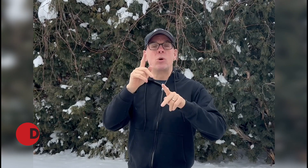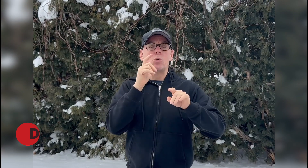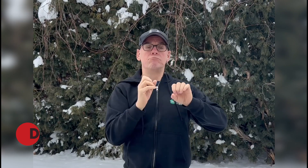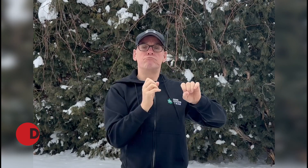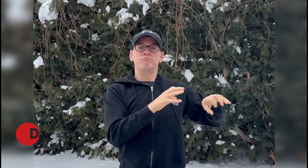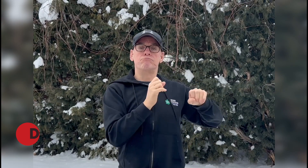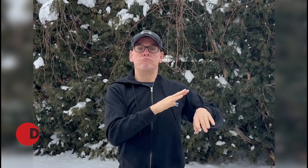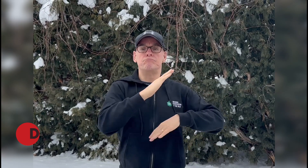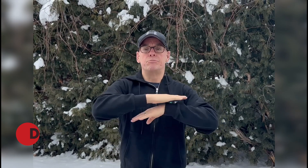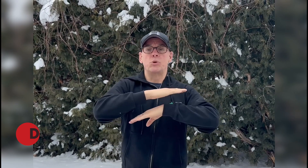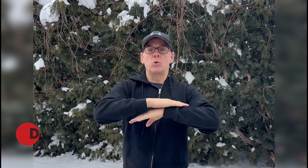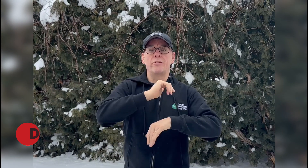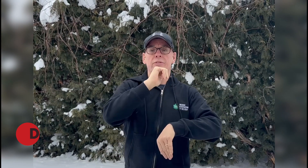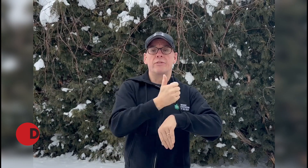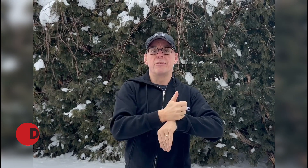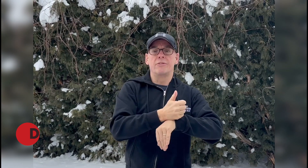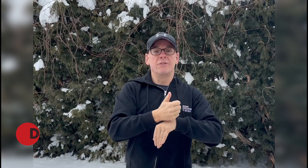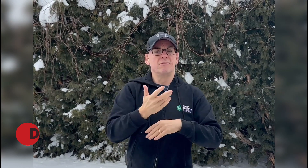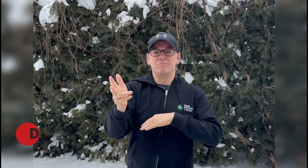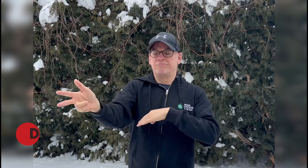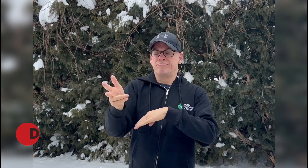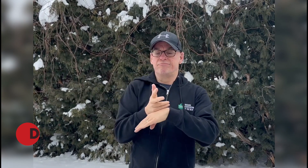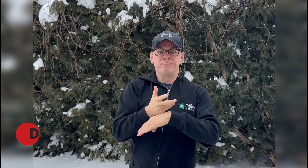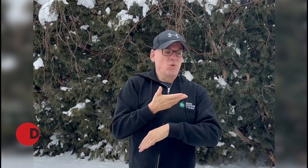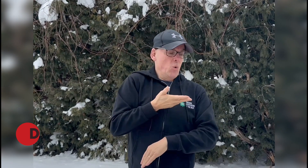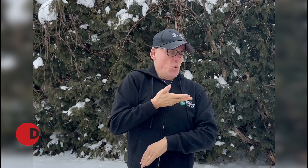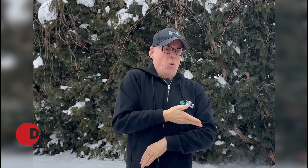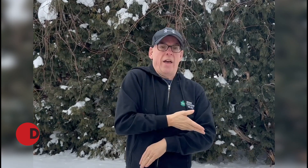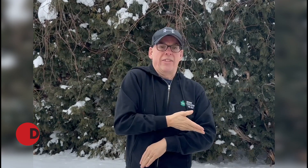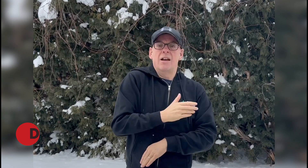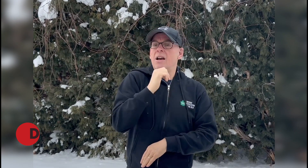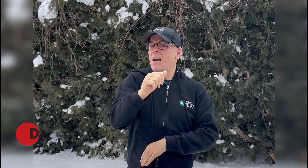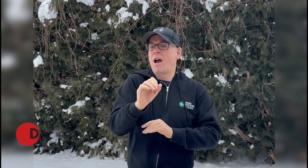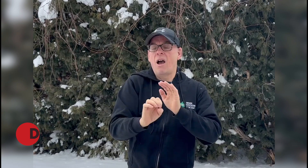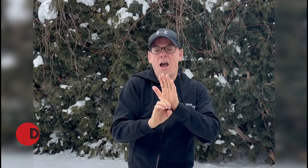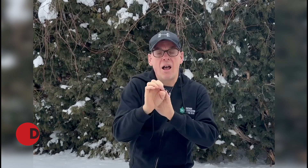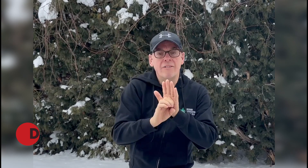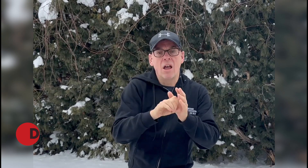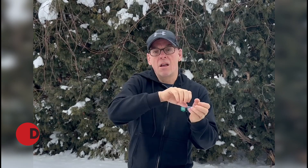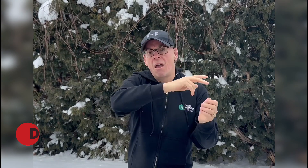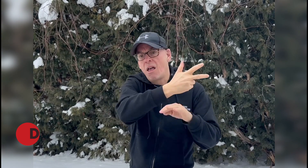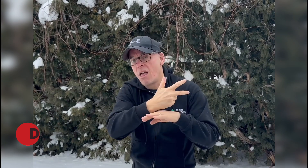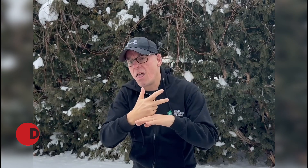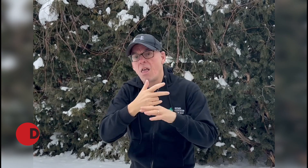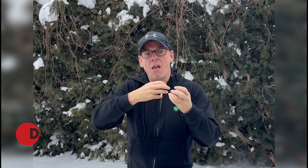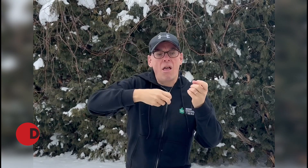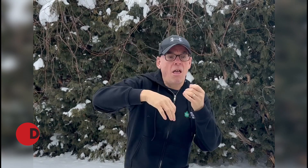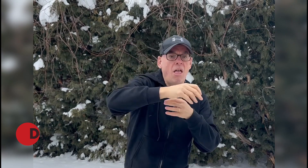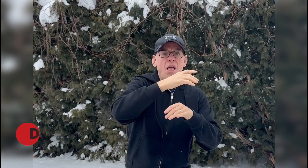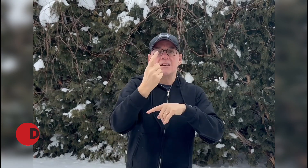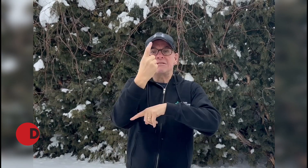It's easy to access. We'll not need to use the elevator and more accessible parking. It will be